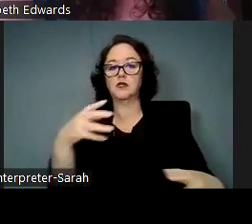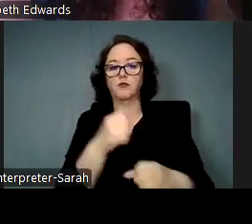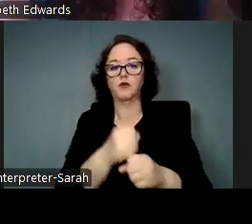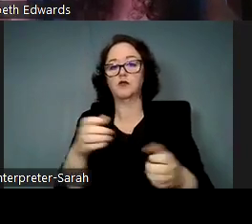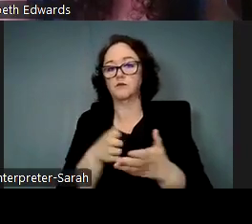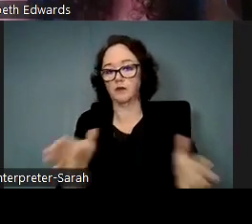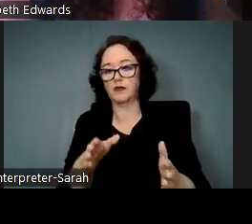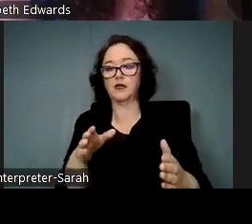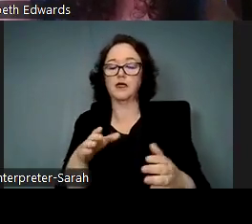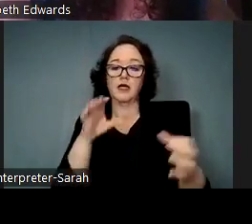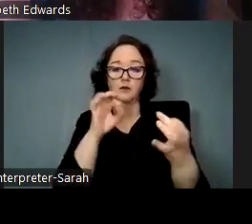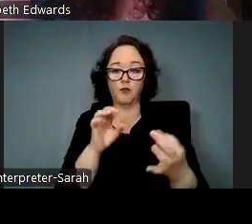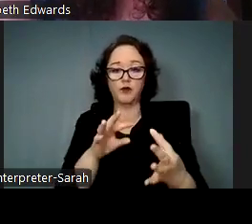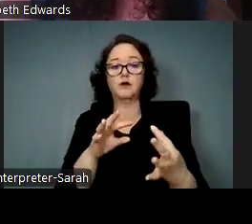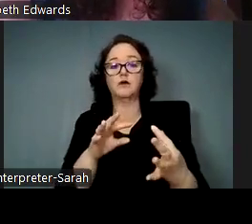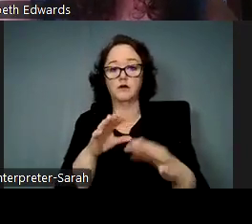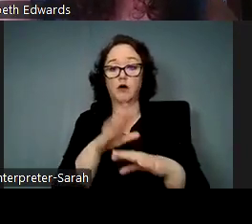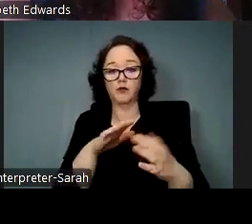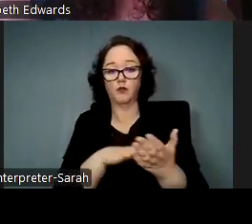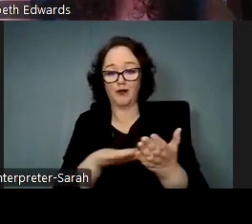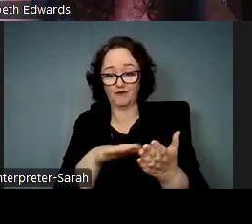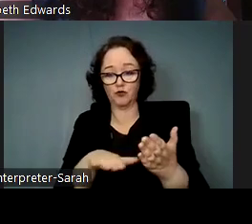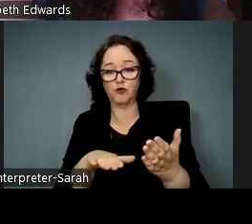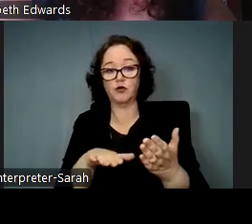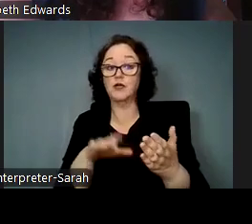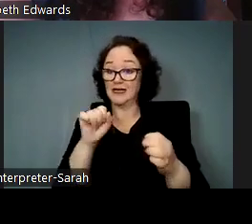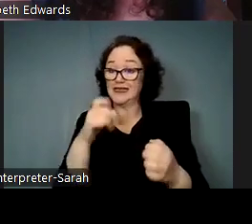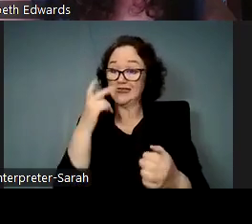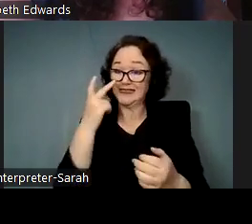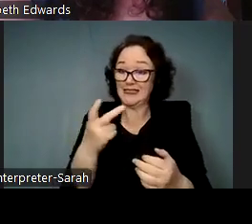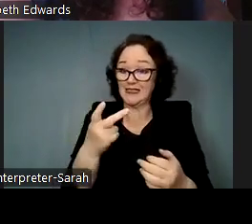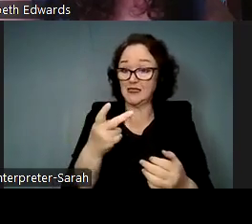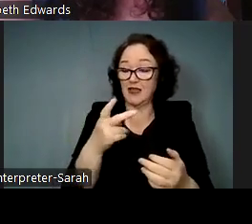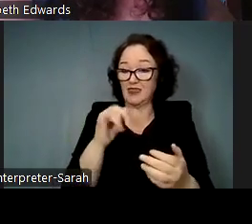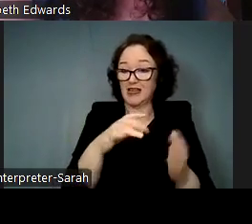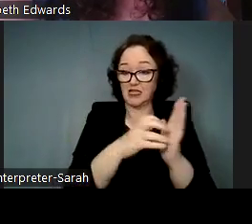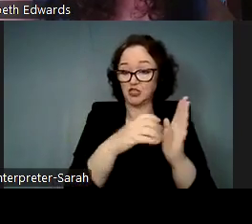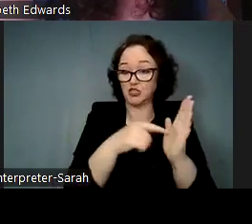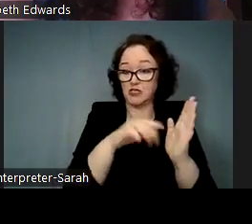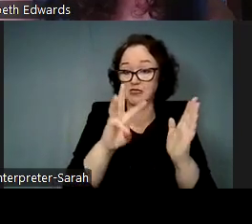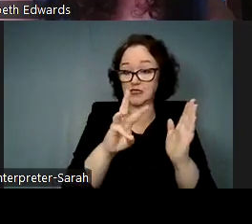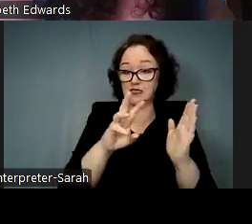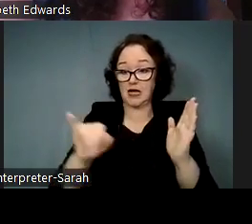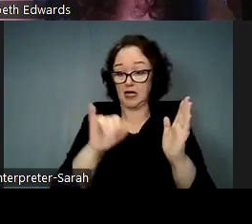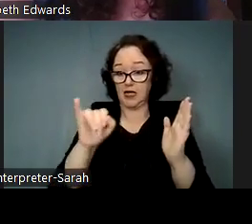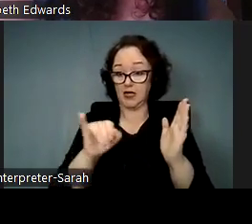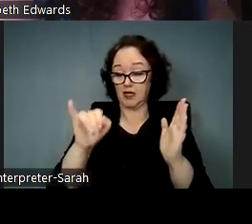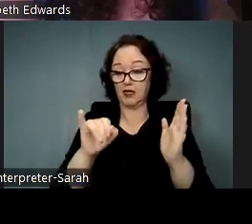you can actually look at how they summarize your public comment in that section, 6.I, and they are supposed to explain